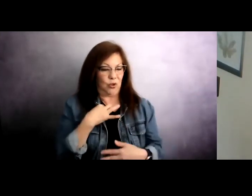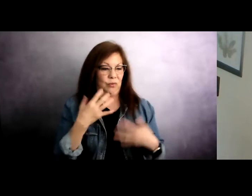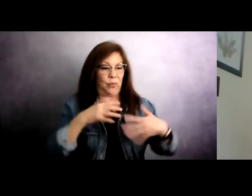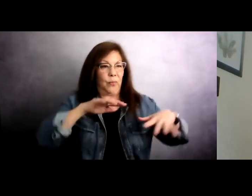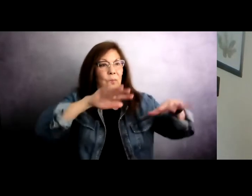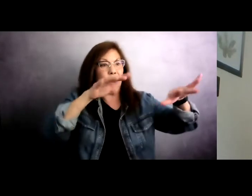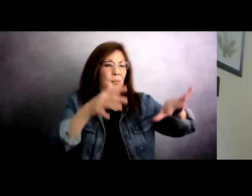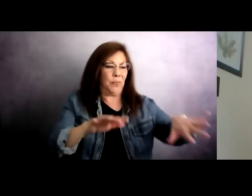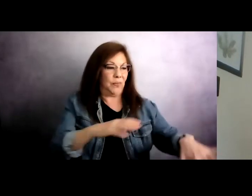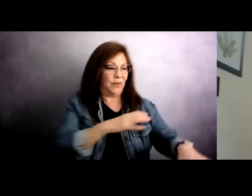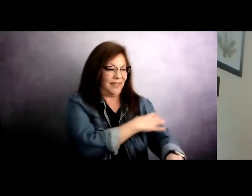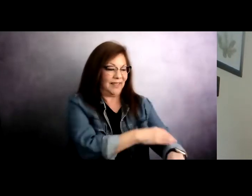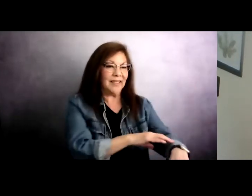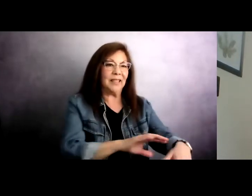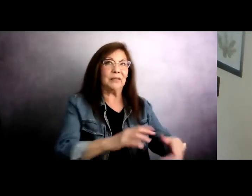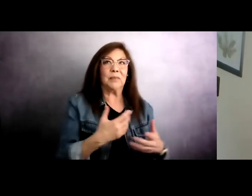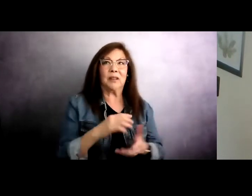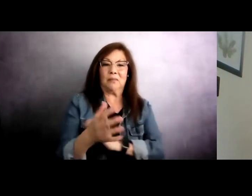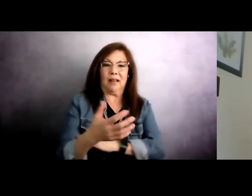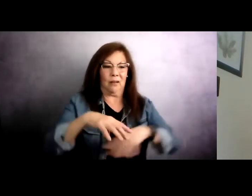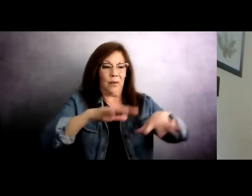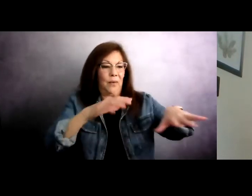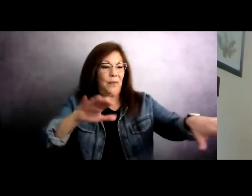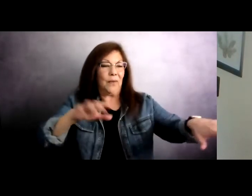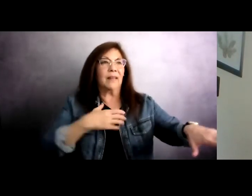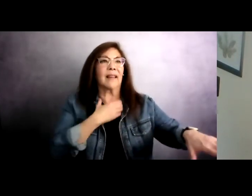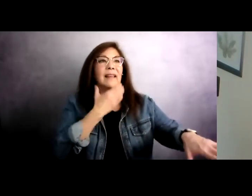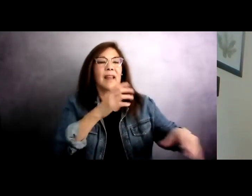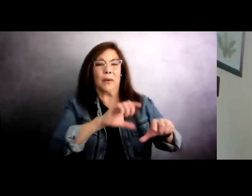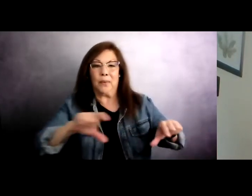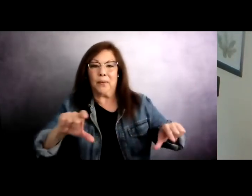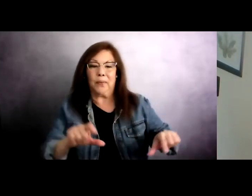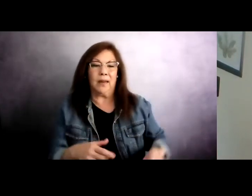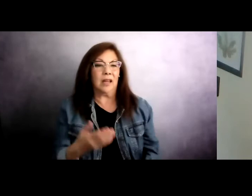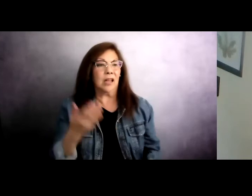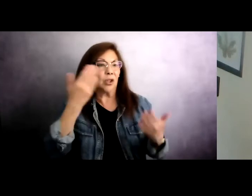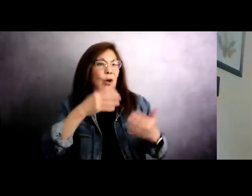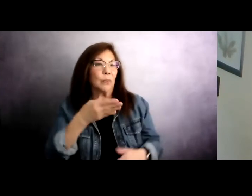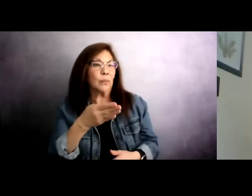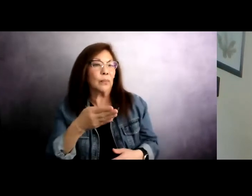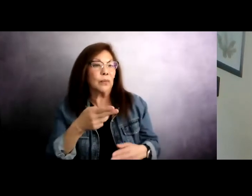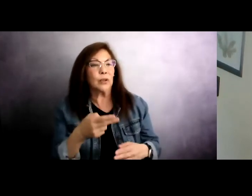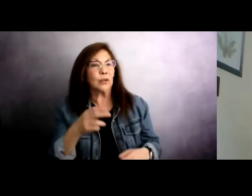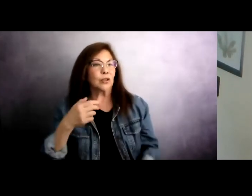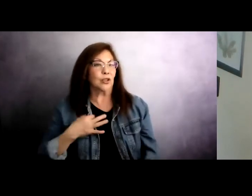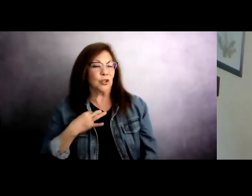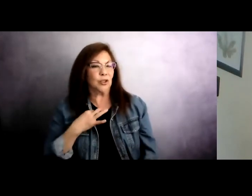stretching to long graceful next. As a dark blue shirt that Nick spun past me, I caught